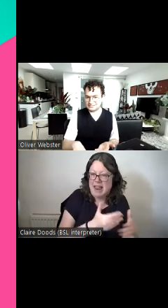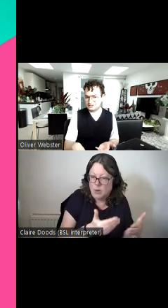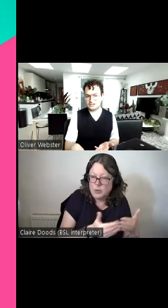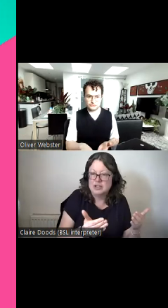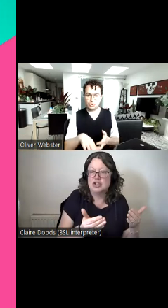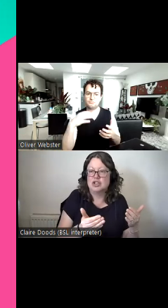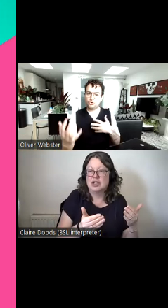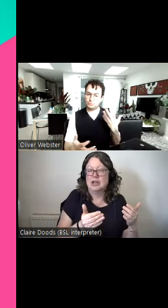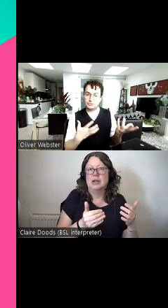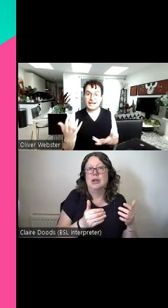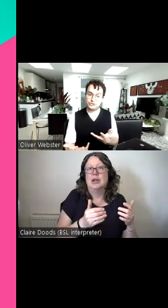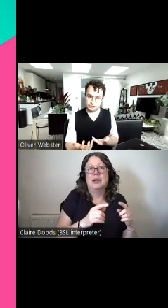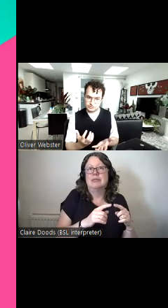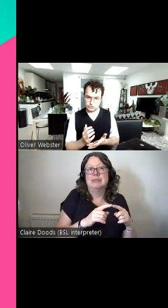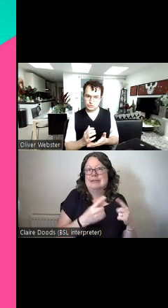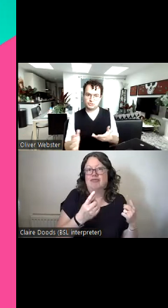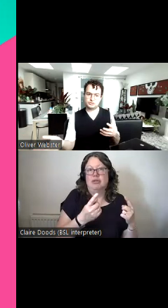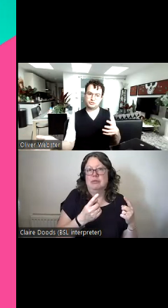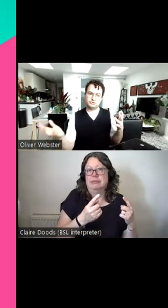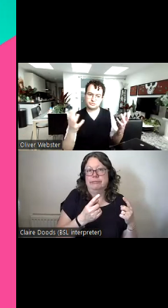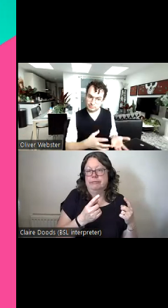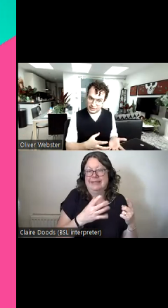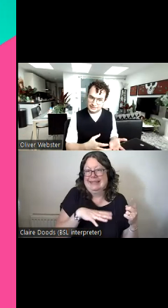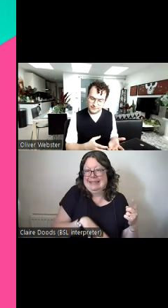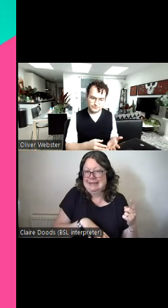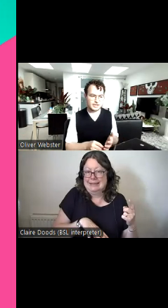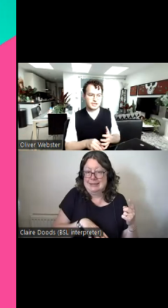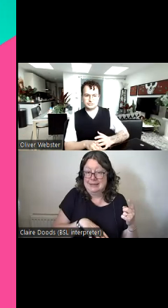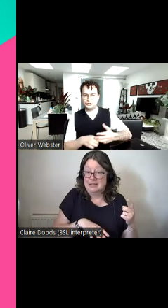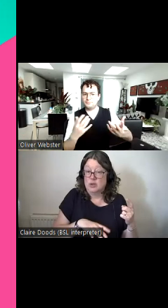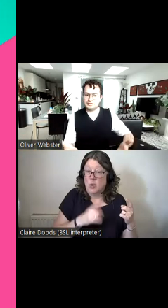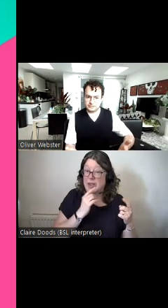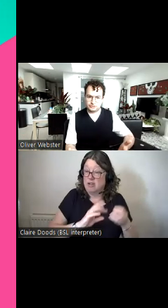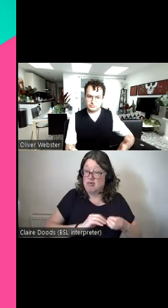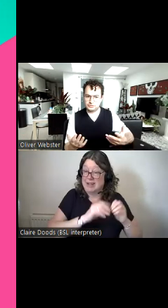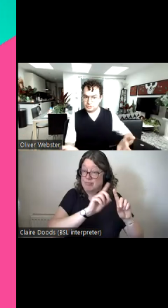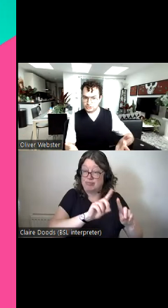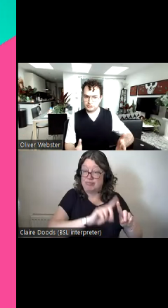This is good if you've got multiple languages that you want to subtitle in. You might see on YouTube